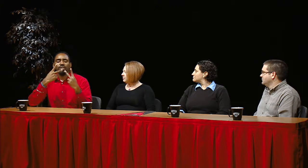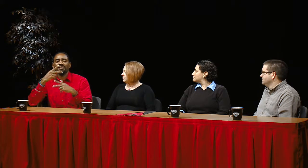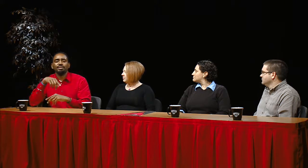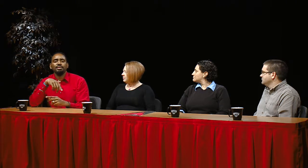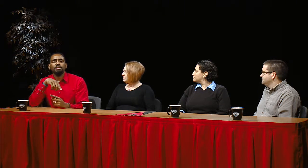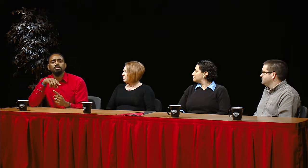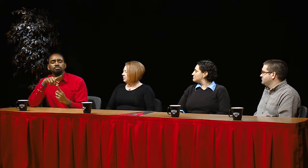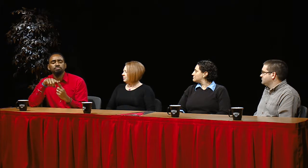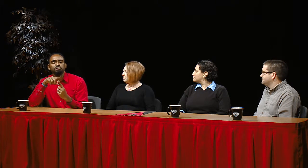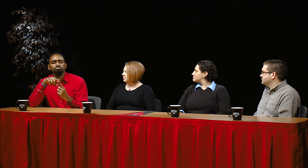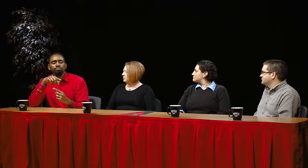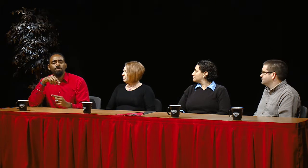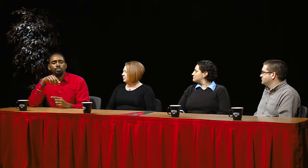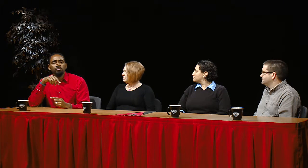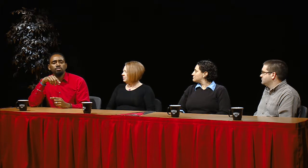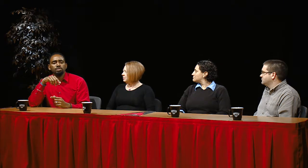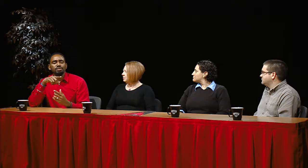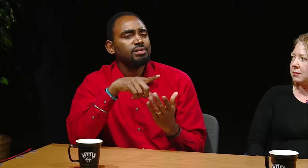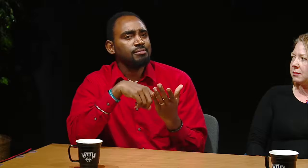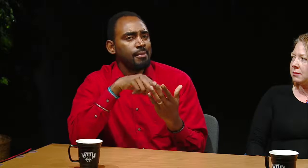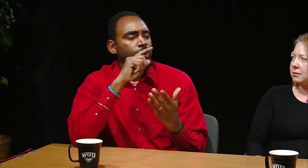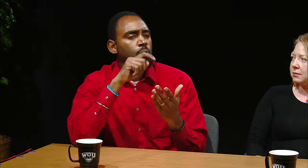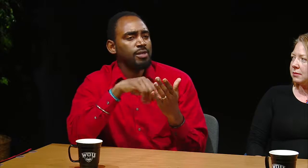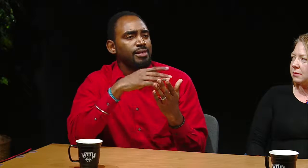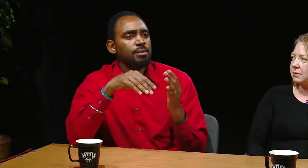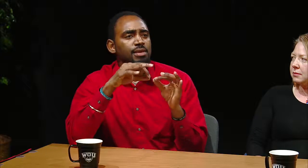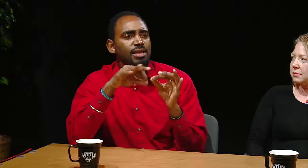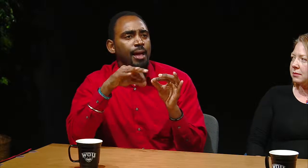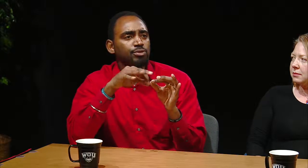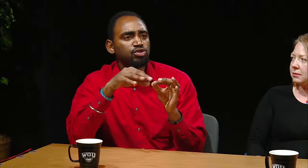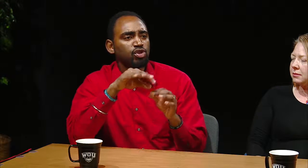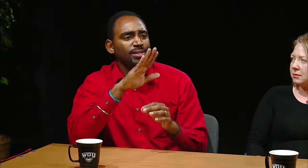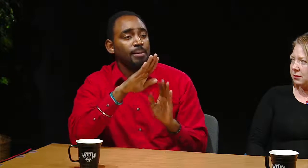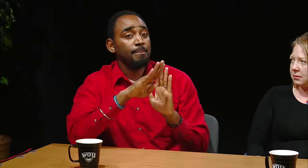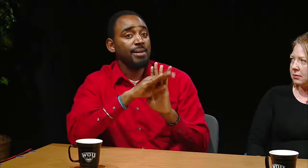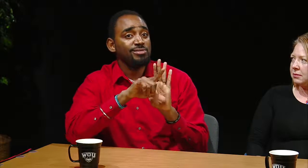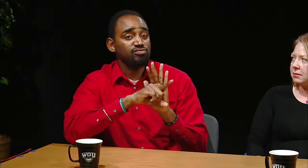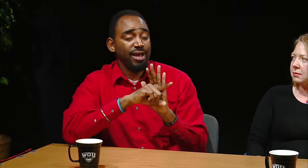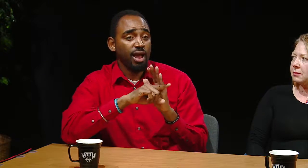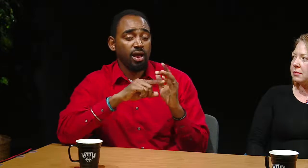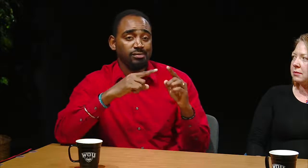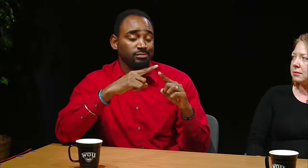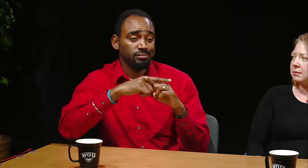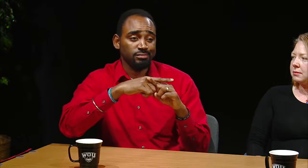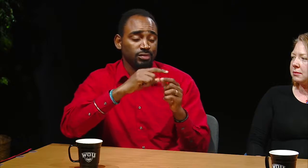I was recently introduced to the DCMP, which sounds ridiculous that I would just be introduced to that,